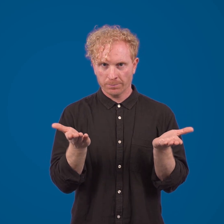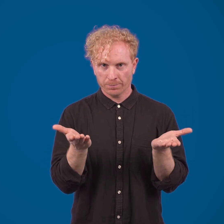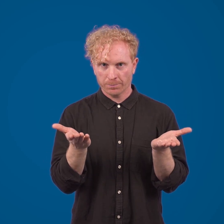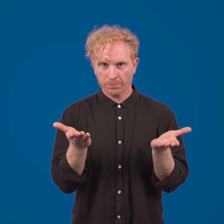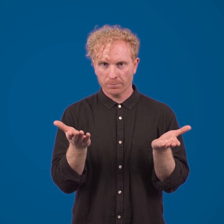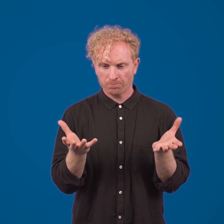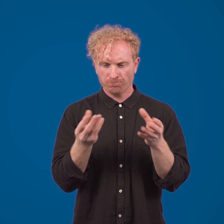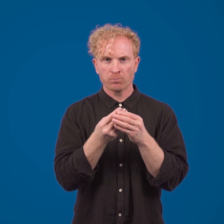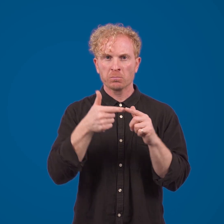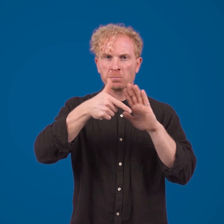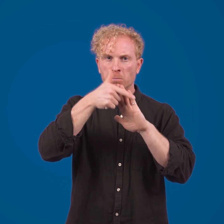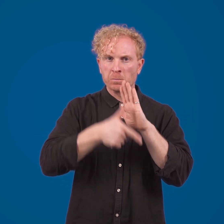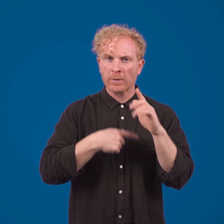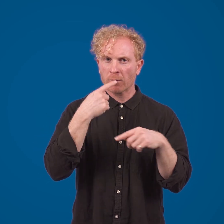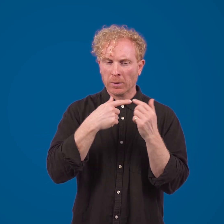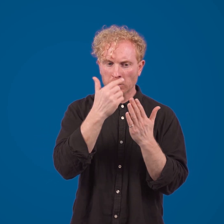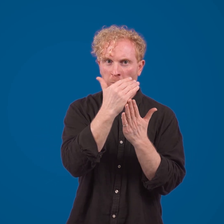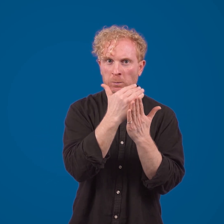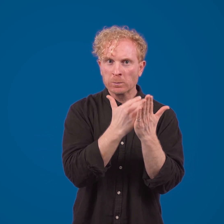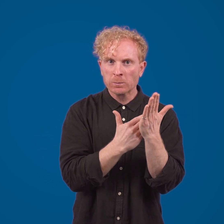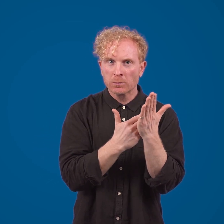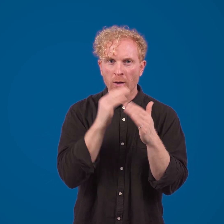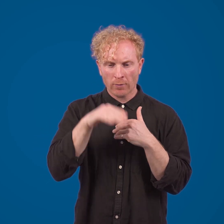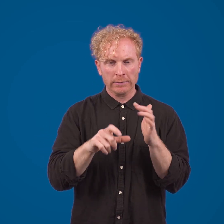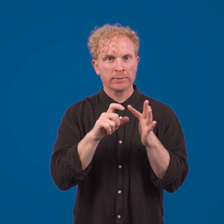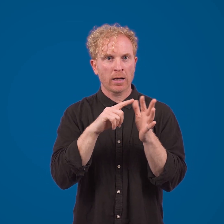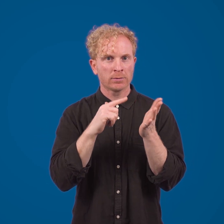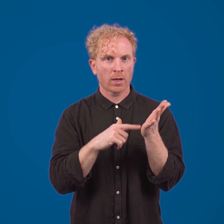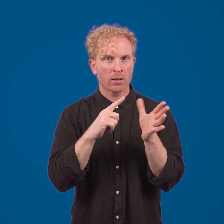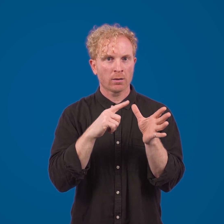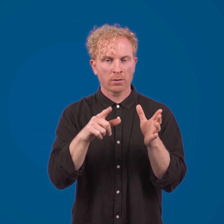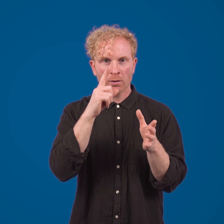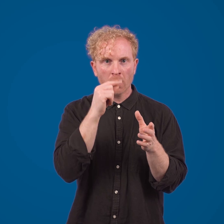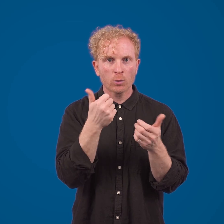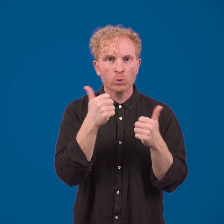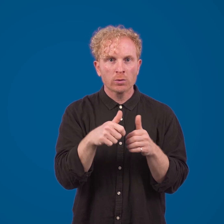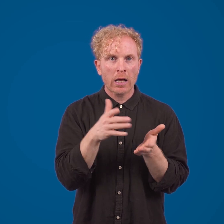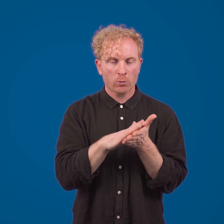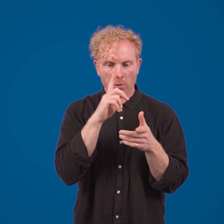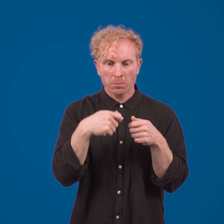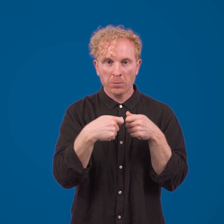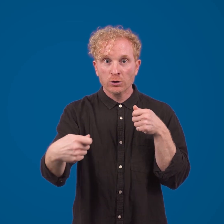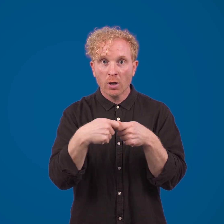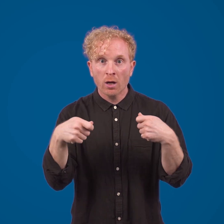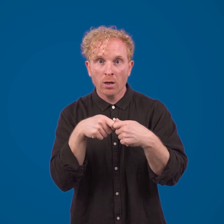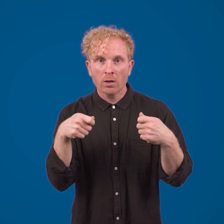Detailed information about the data sources used to report on current measures